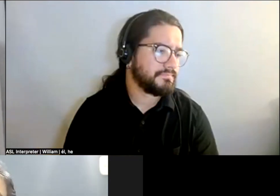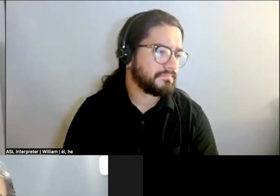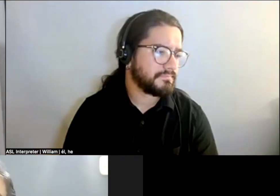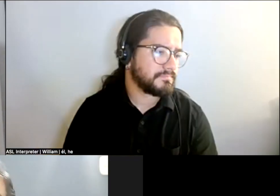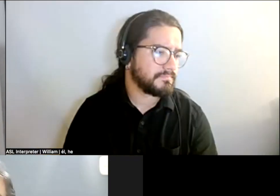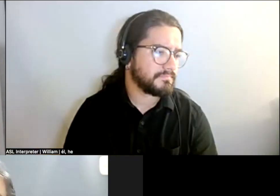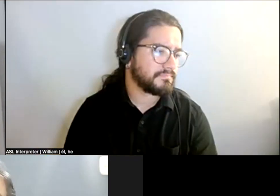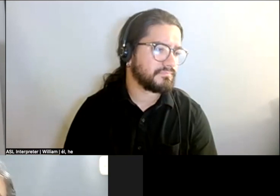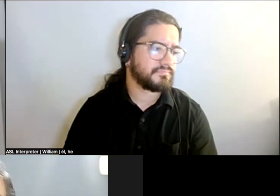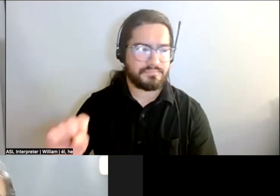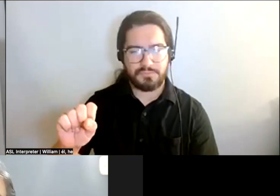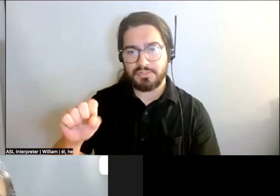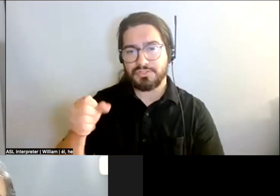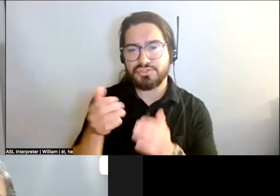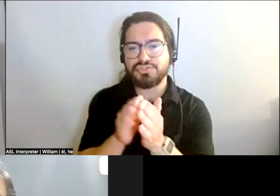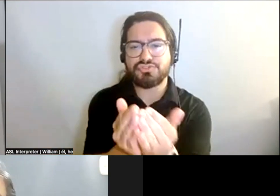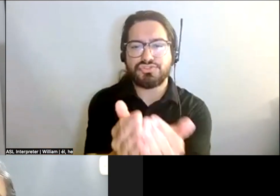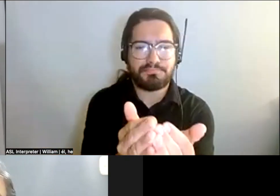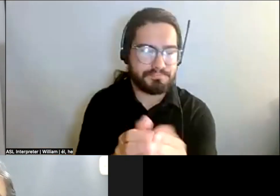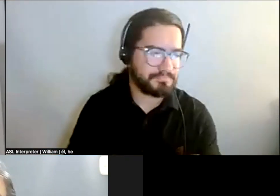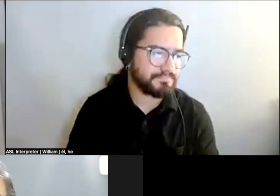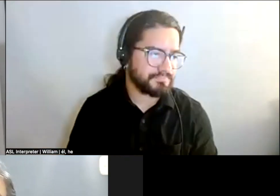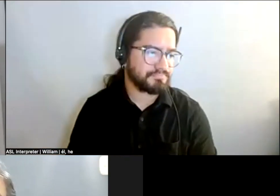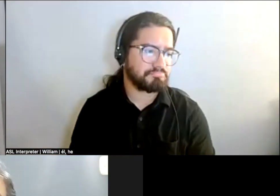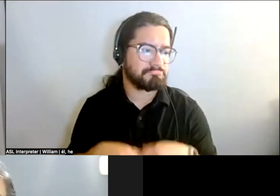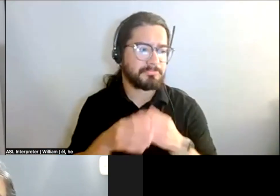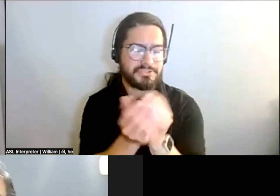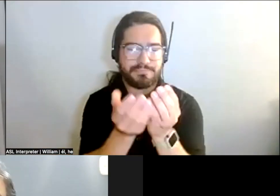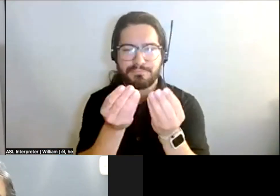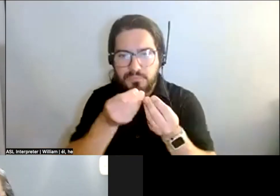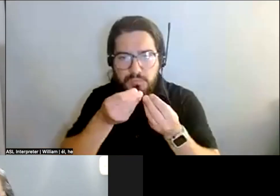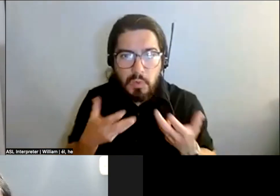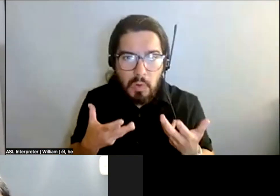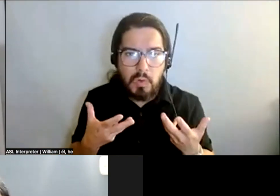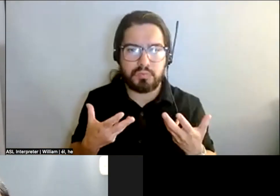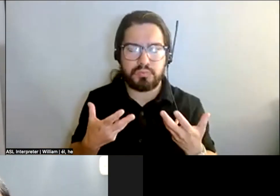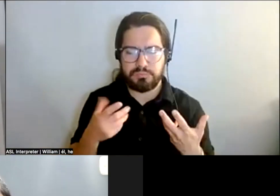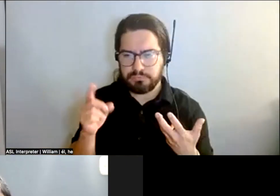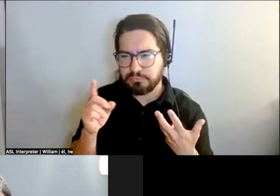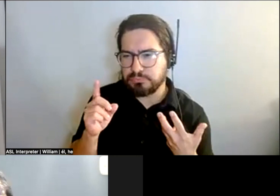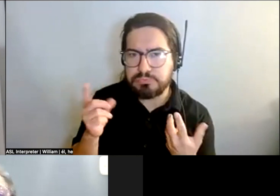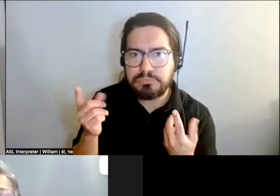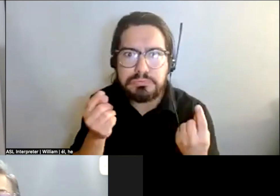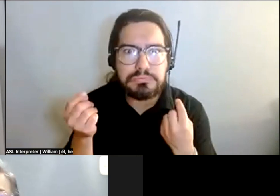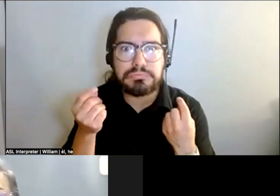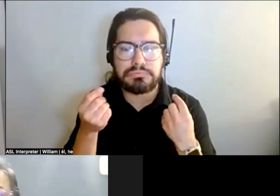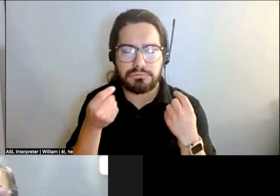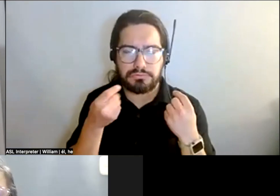Shipwreck Shipwreck Lost vessel Cast to the shores of our selves Exhausted